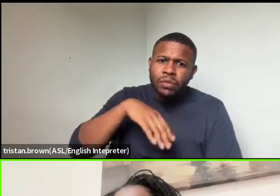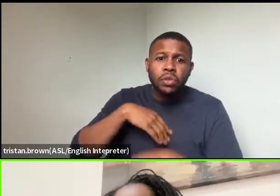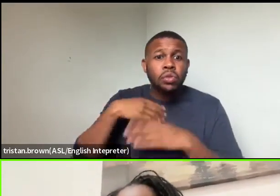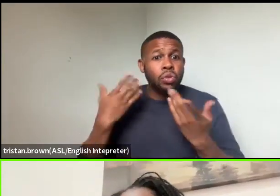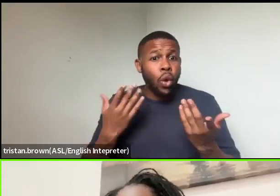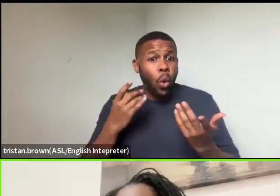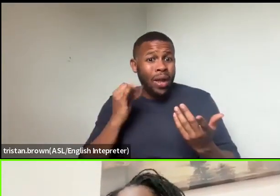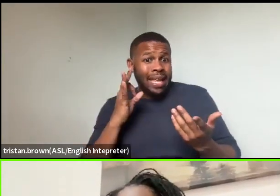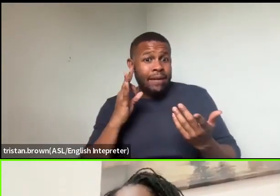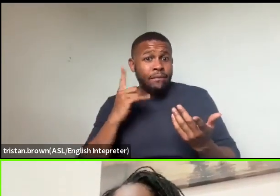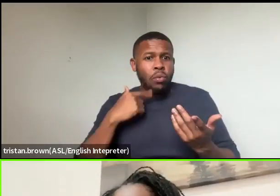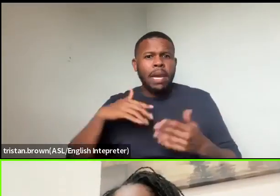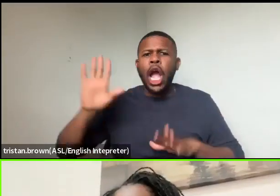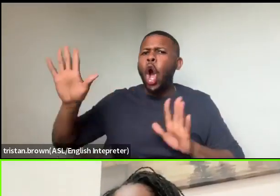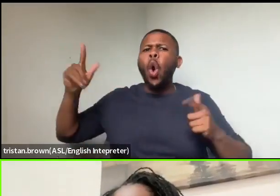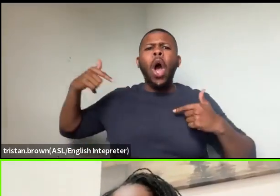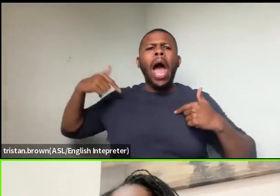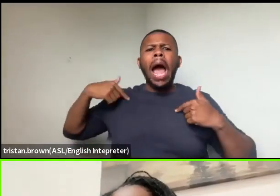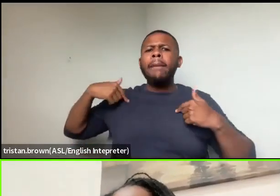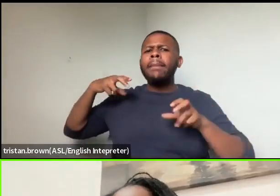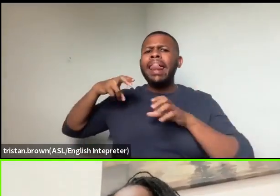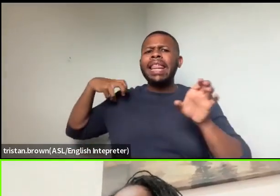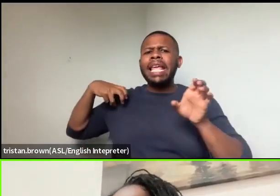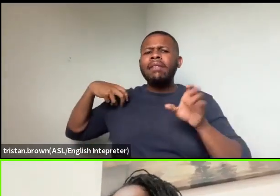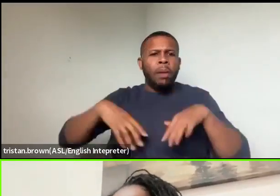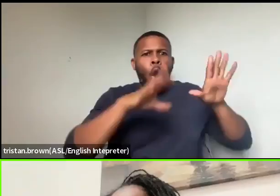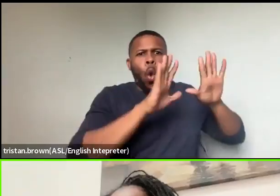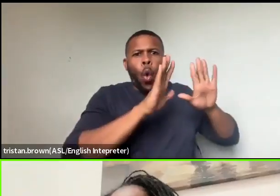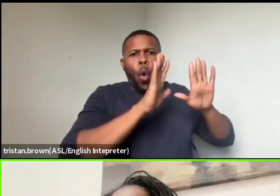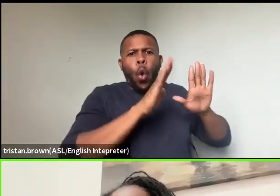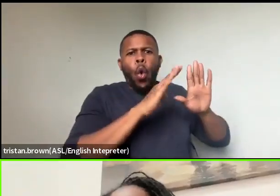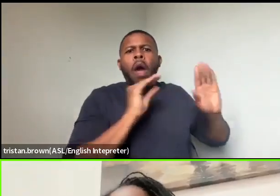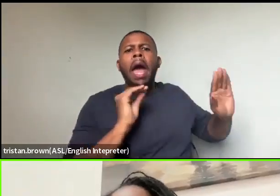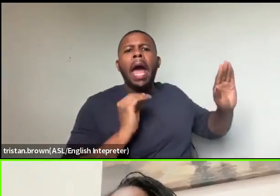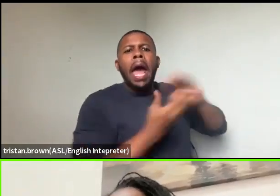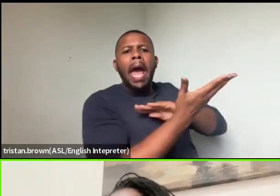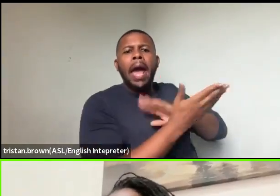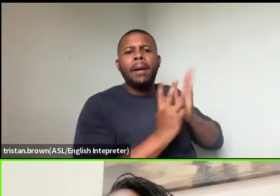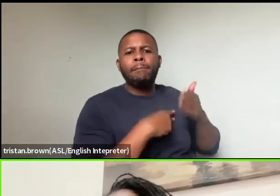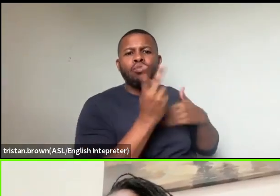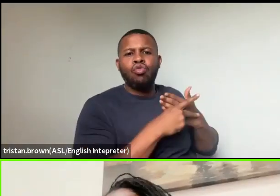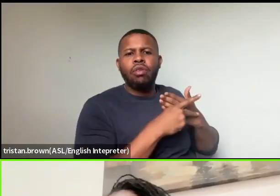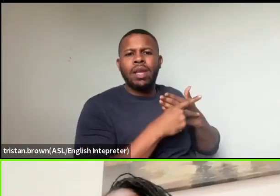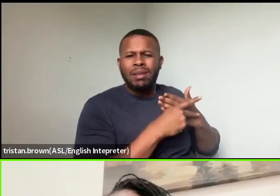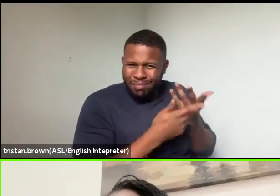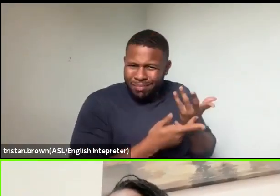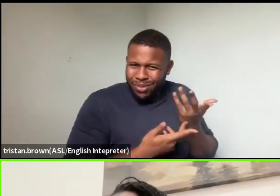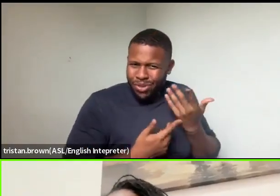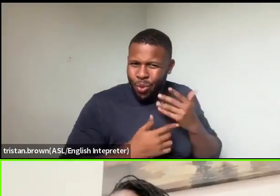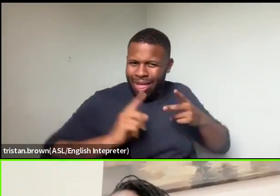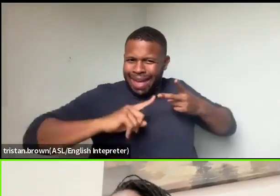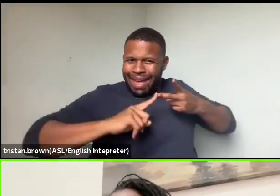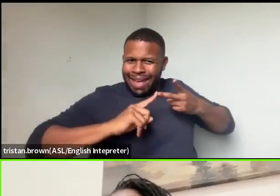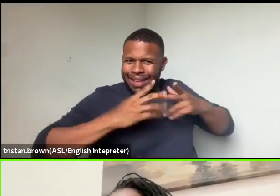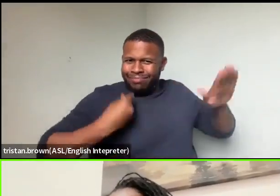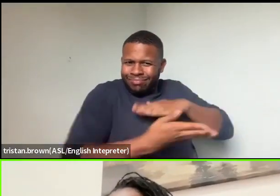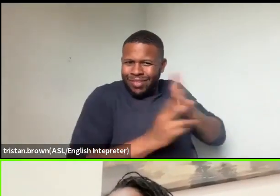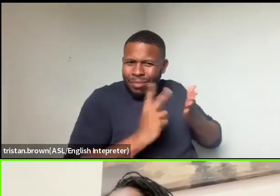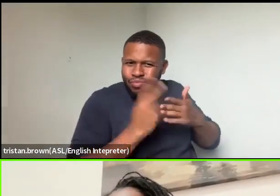month for Wi-Fi. And the company I left Cox they were charging me $150 for Wi-Fi. It is